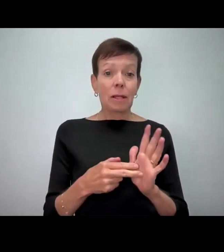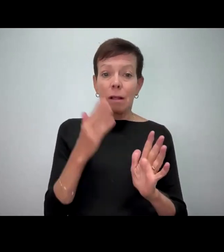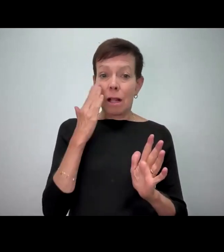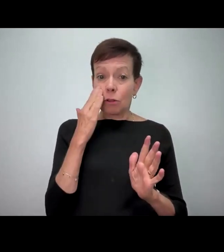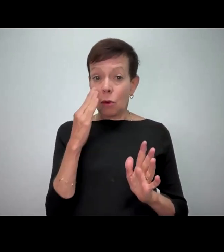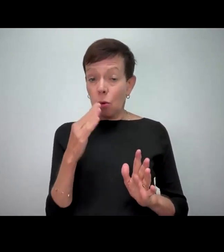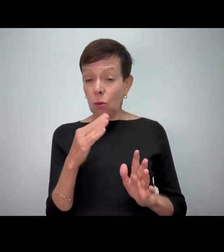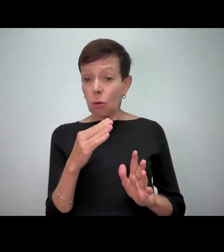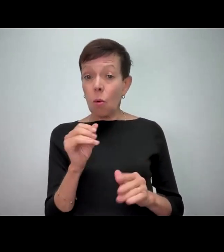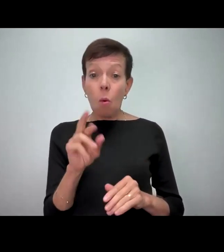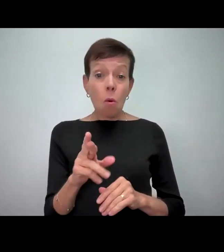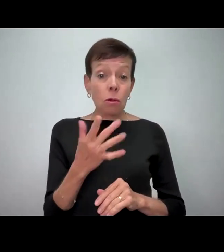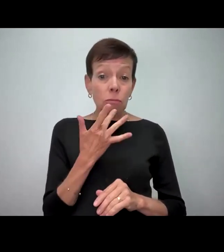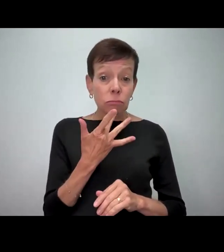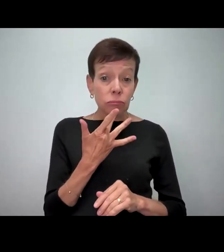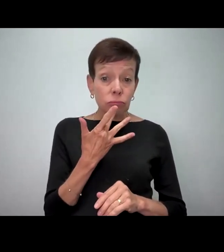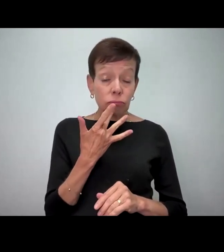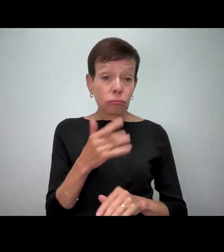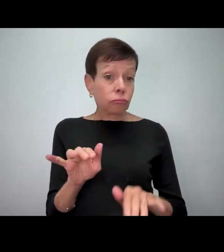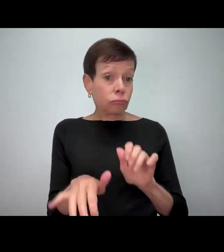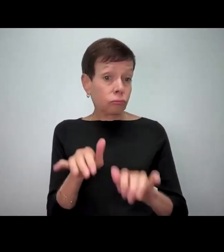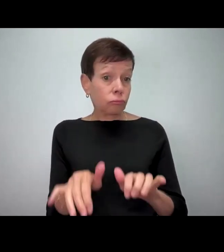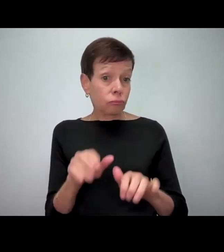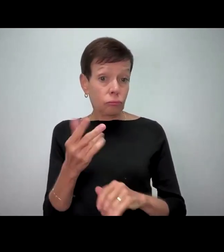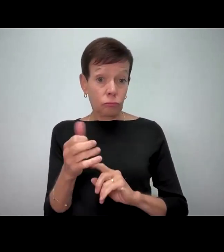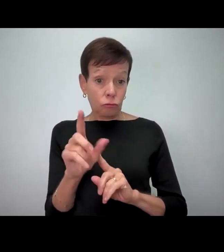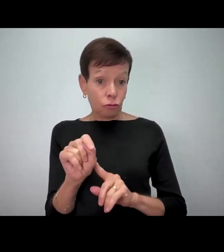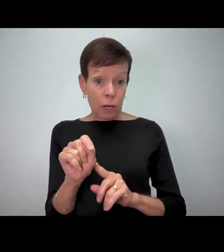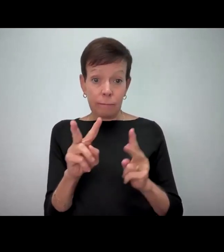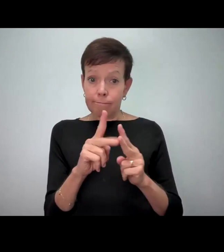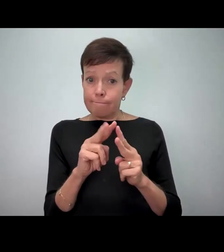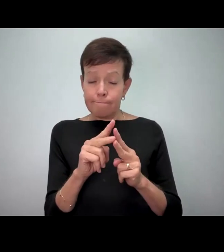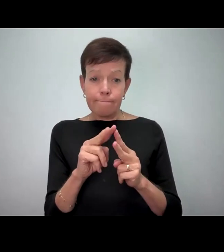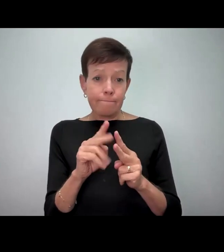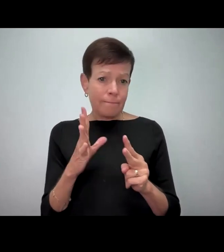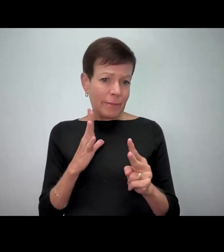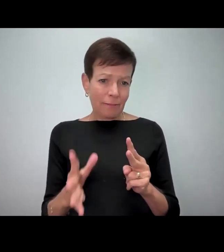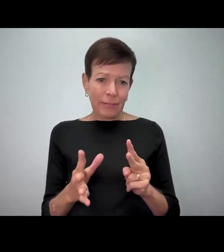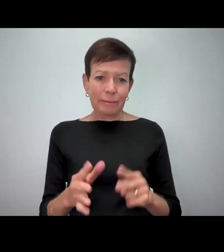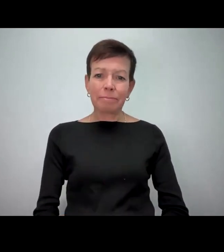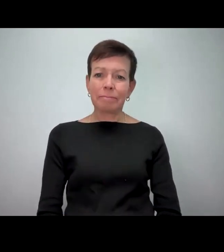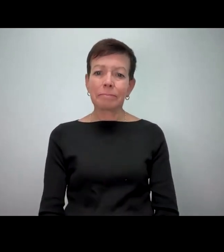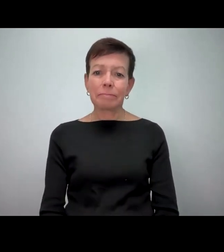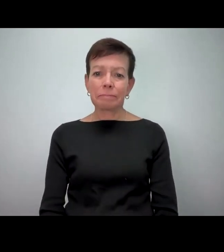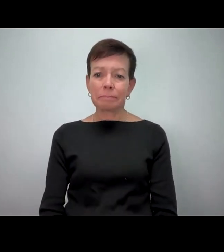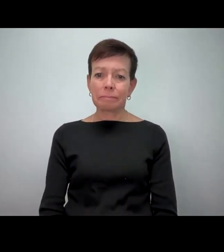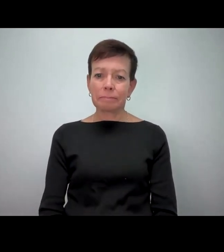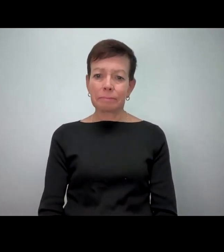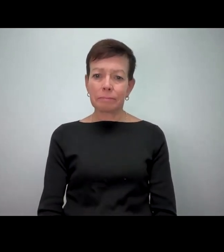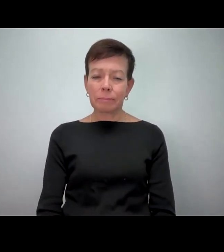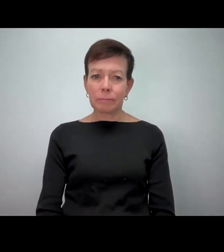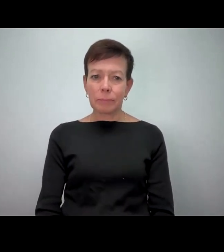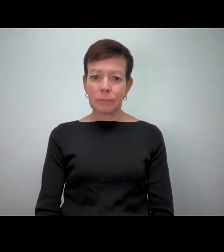pop something into the chat you can also do that as well, and I'm just going to go in here now.